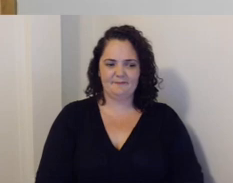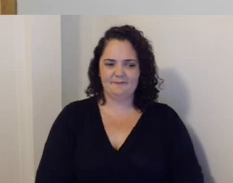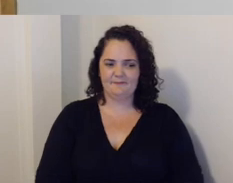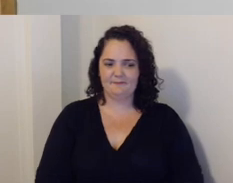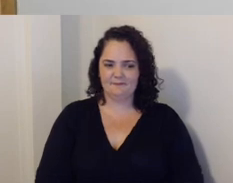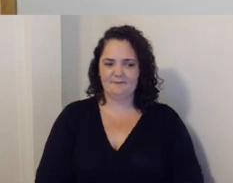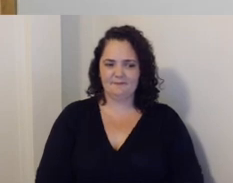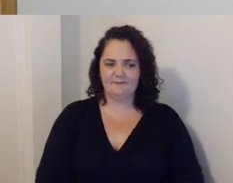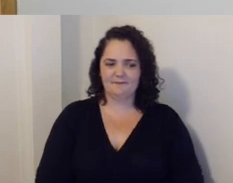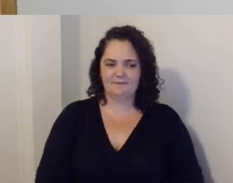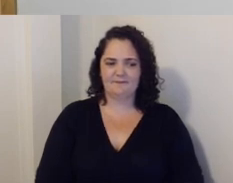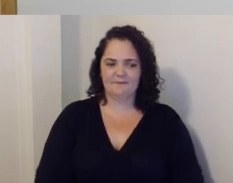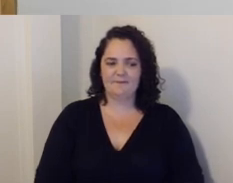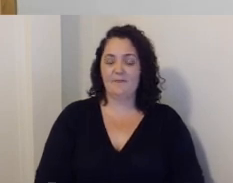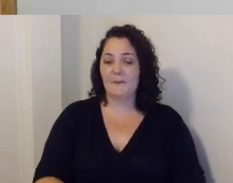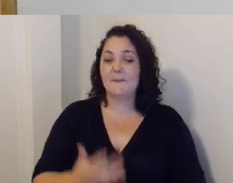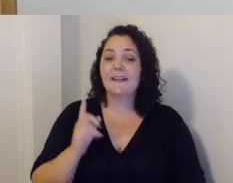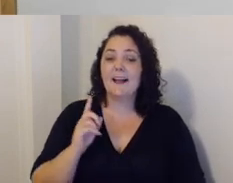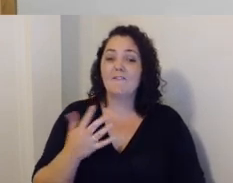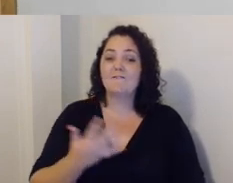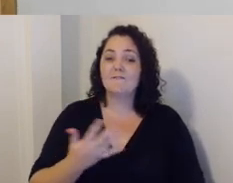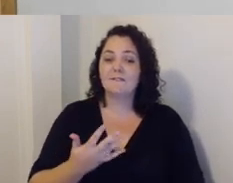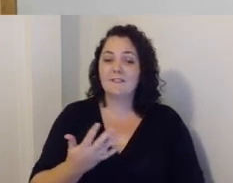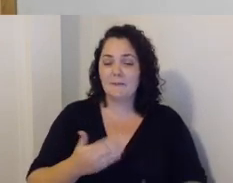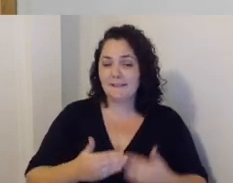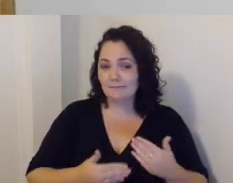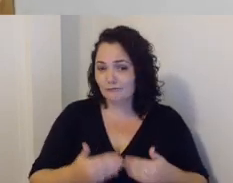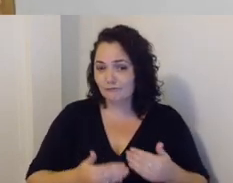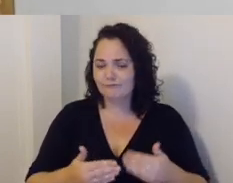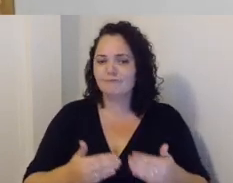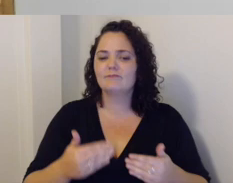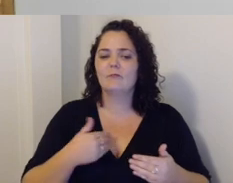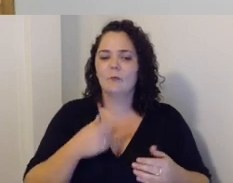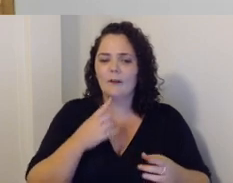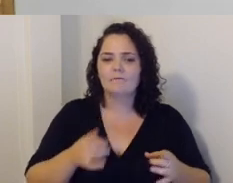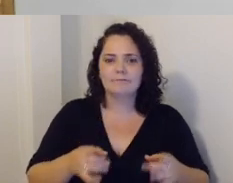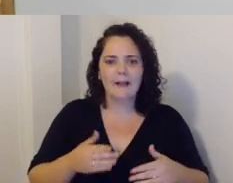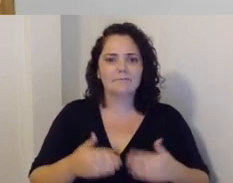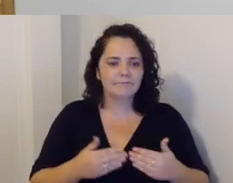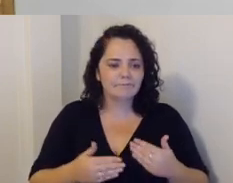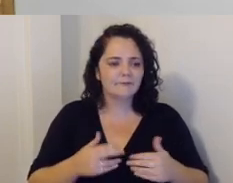the course of this 15 minutes keep developing up that drawing by adding tone and rubbing and